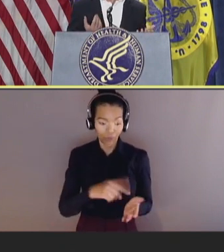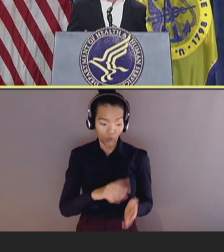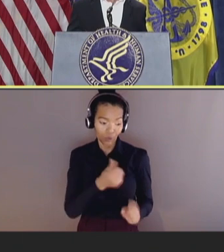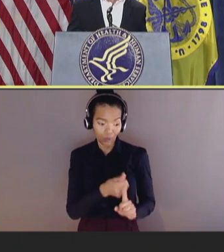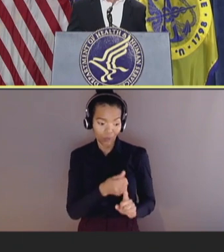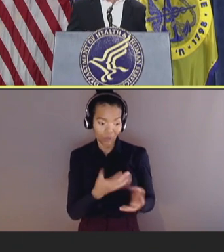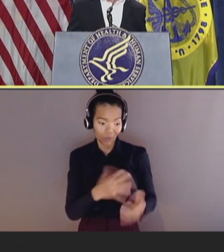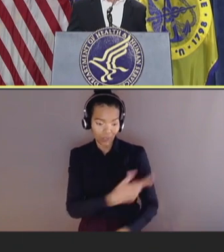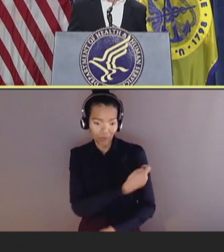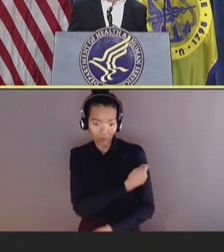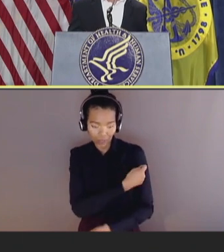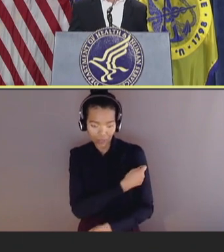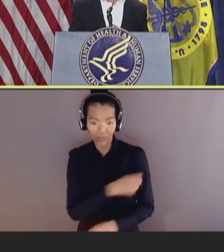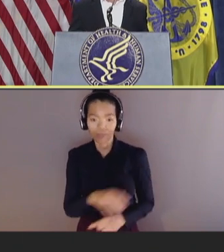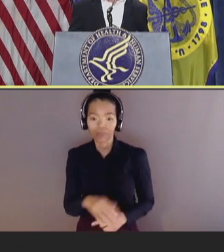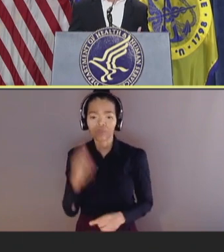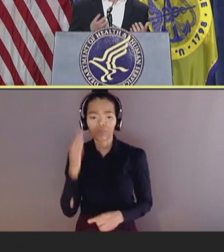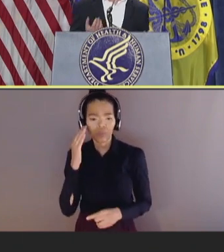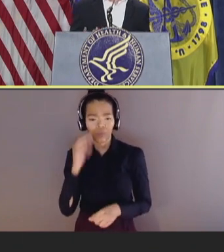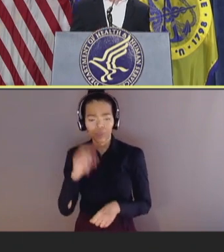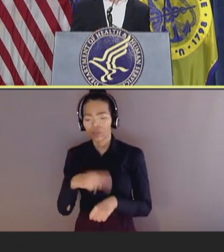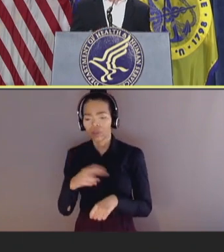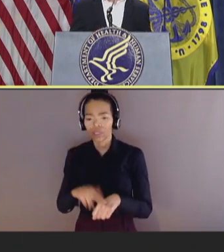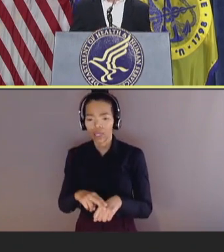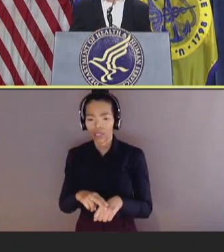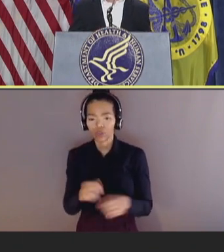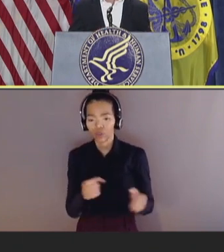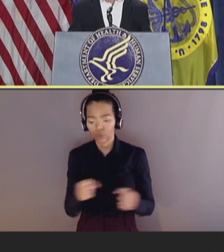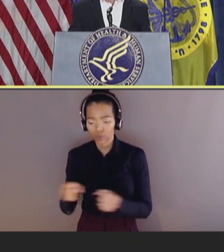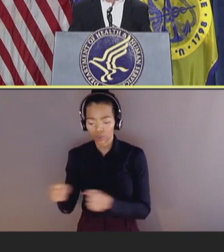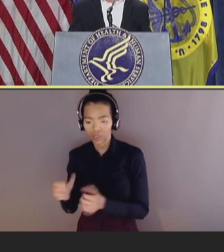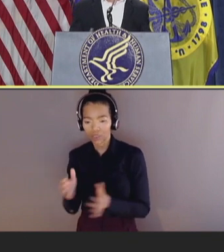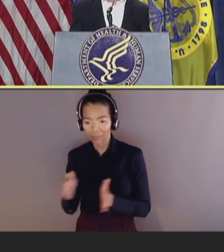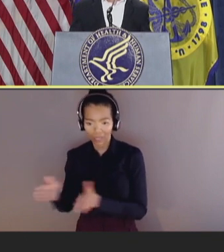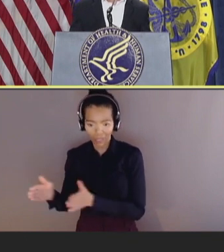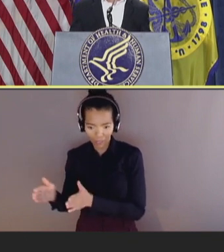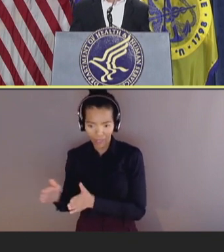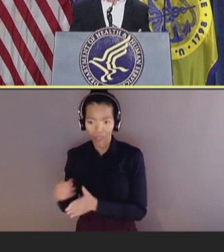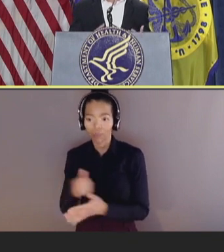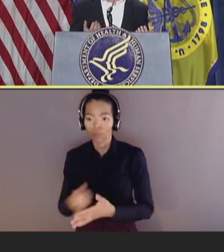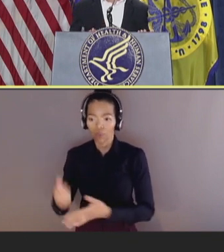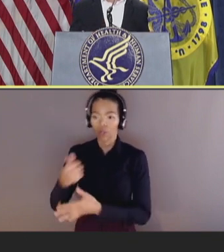the national strategic plan prioritizes adequacy of payment and ensuring that